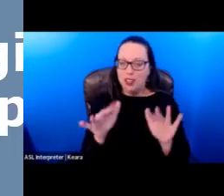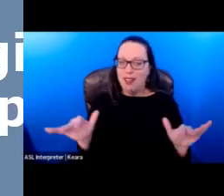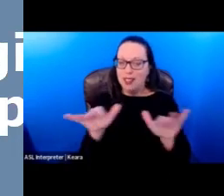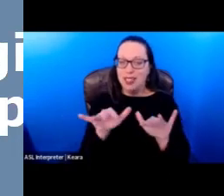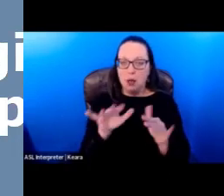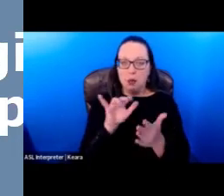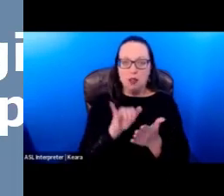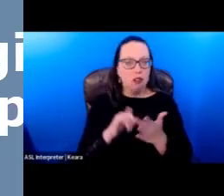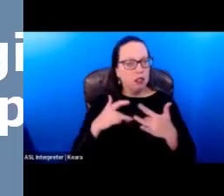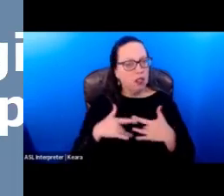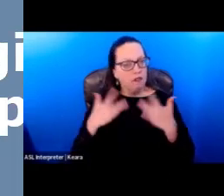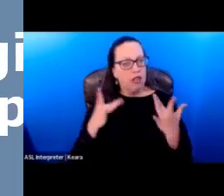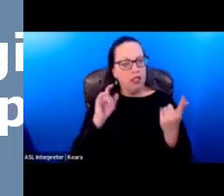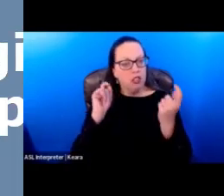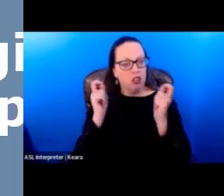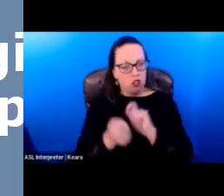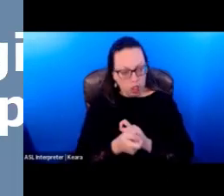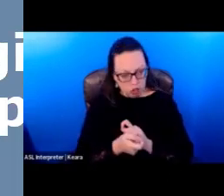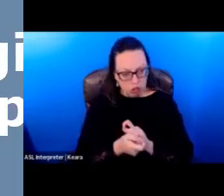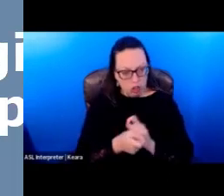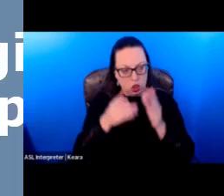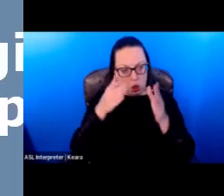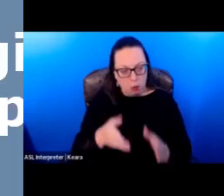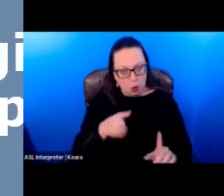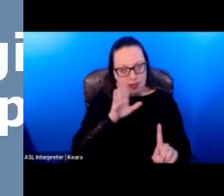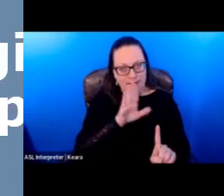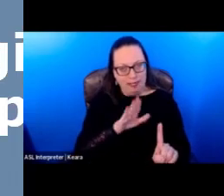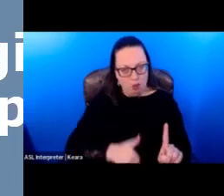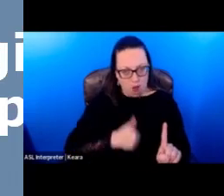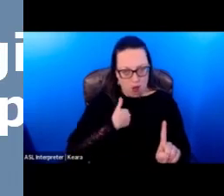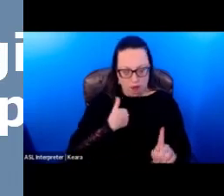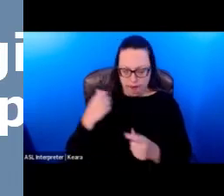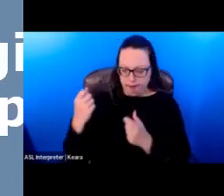who are impacted by traumatic brain injuries, acquired brain